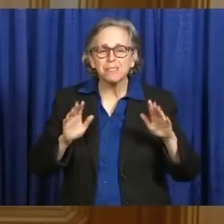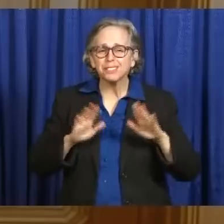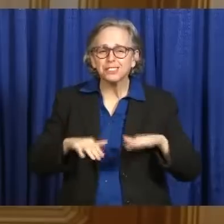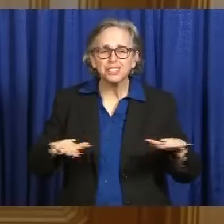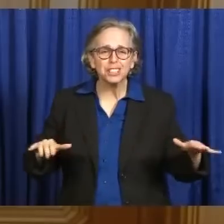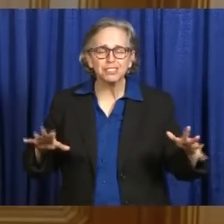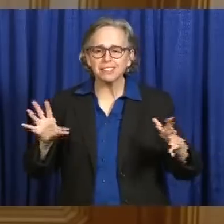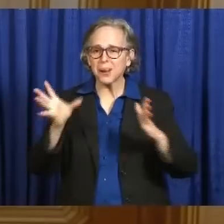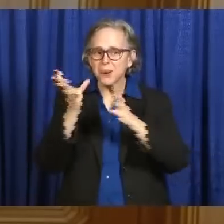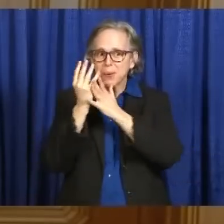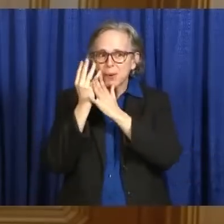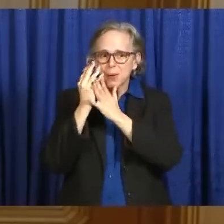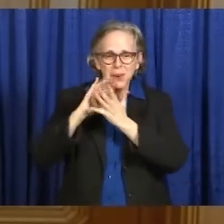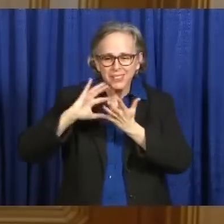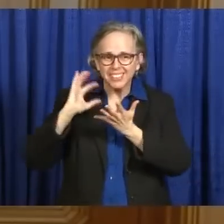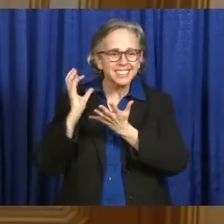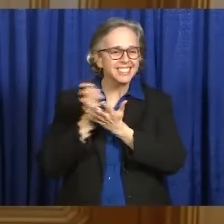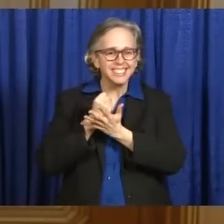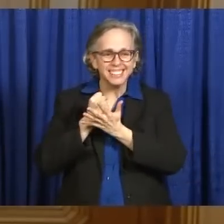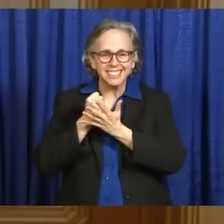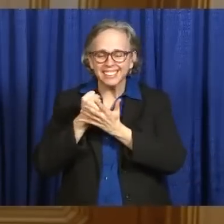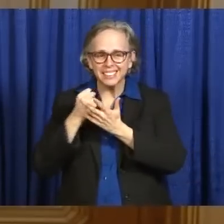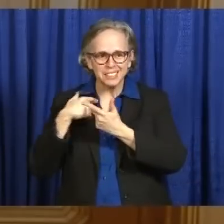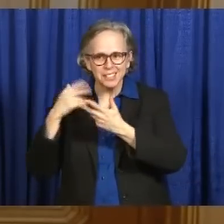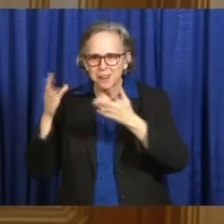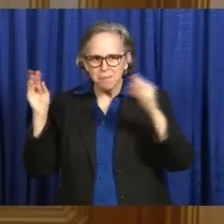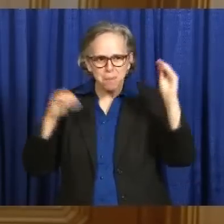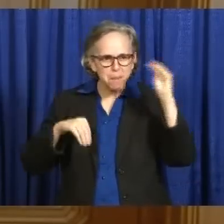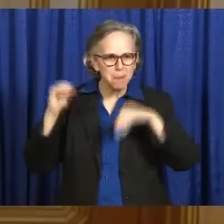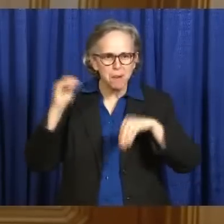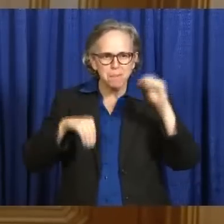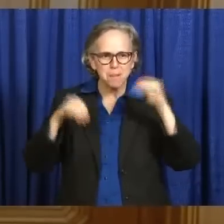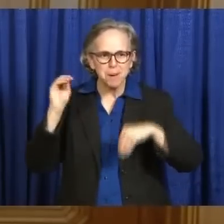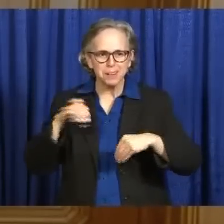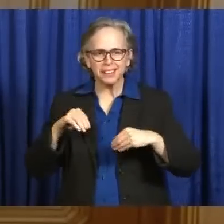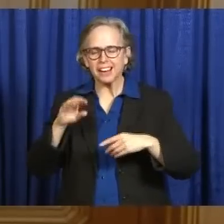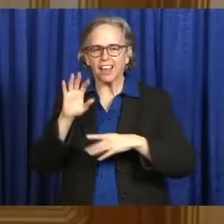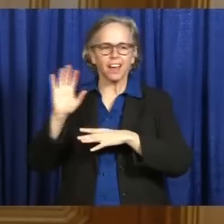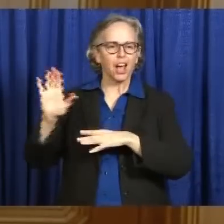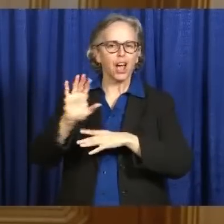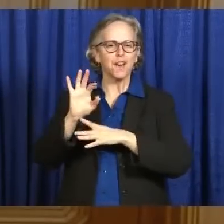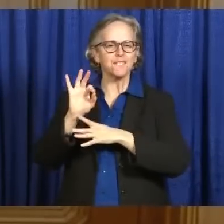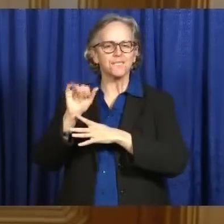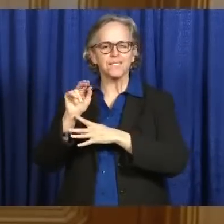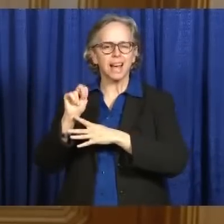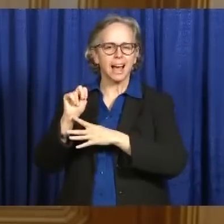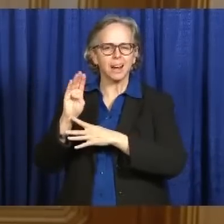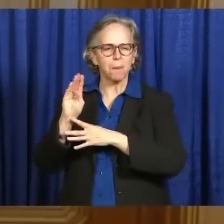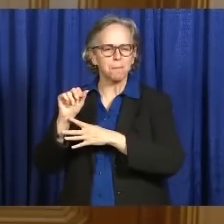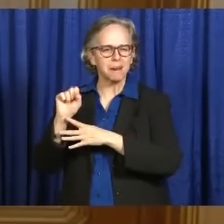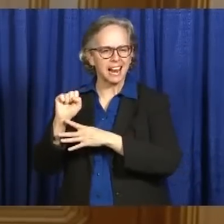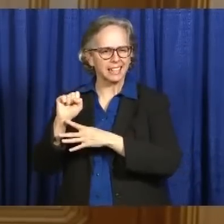STARTING NOW, GOVERNOR MIKE DeWINE AND OD H WITH A REPORT